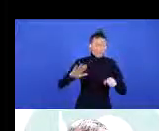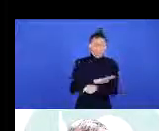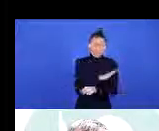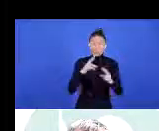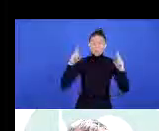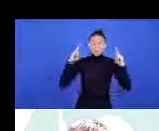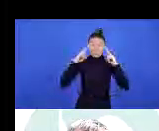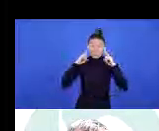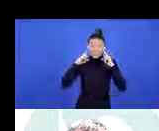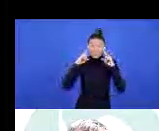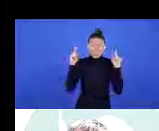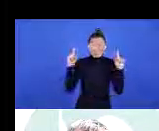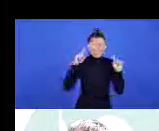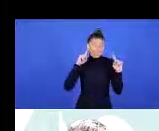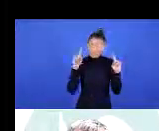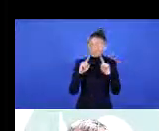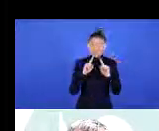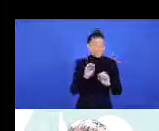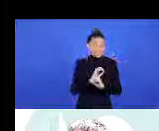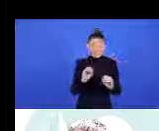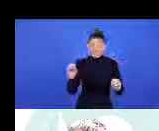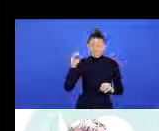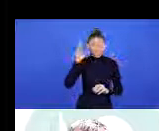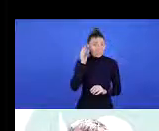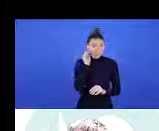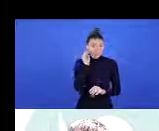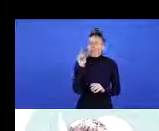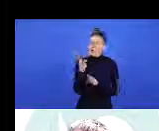was completely deaf and in the shock. Then